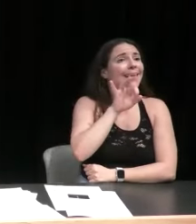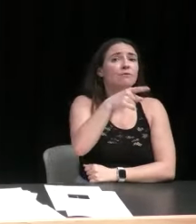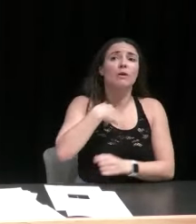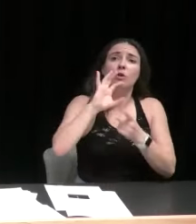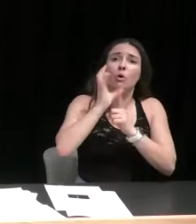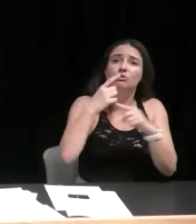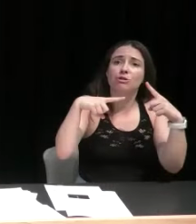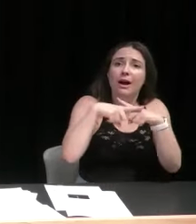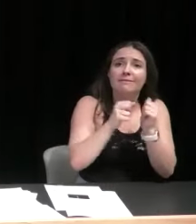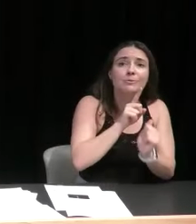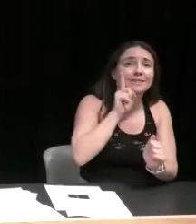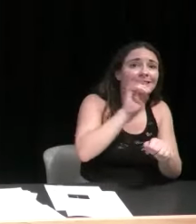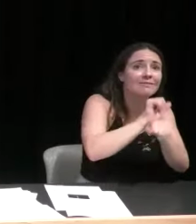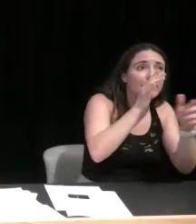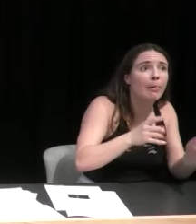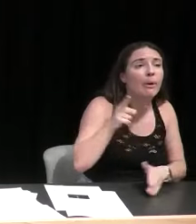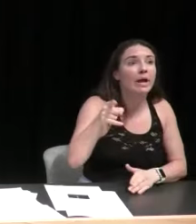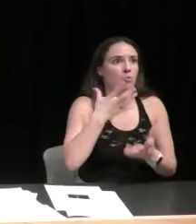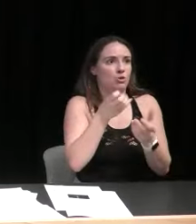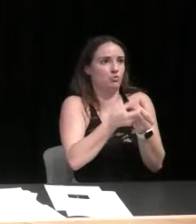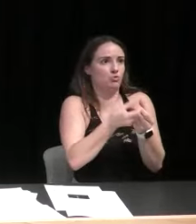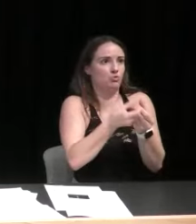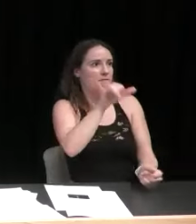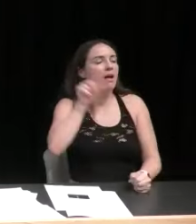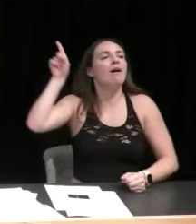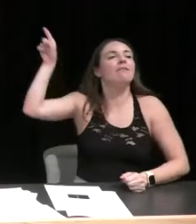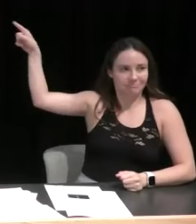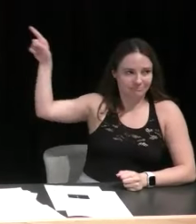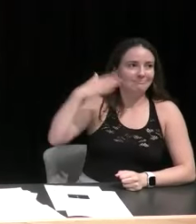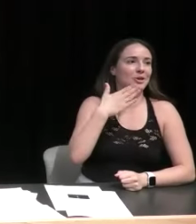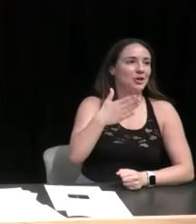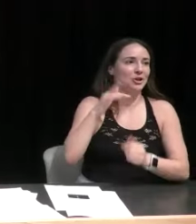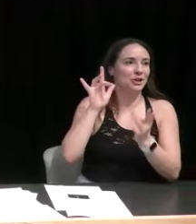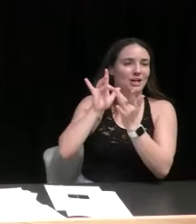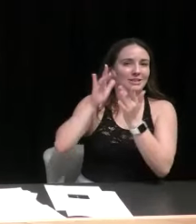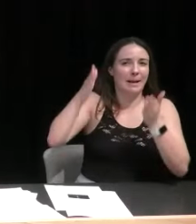you can contact him um if you have a conflict with a deaf employee employe that you want to